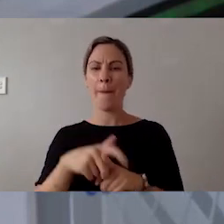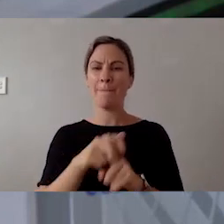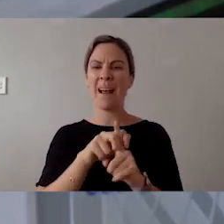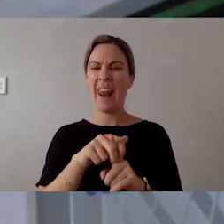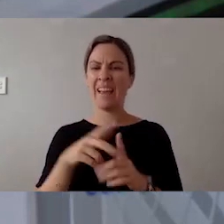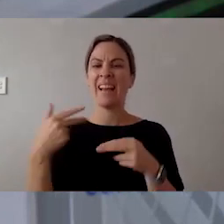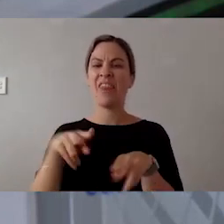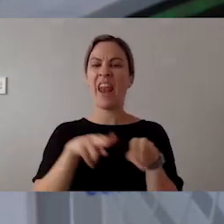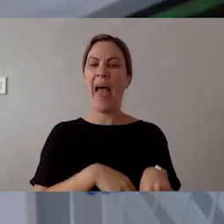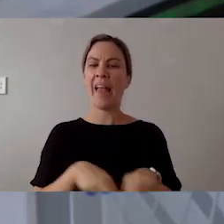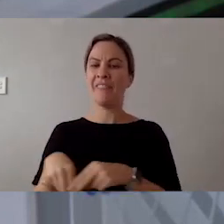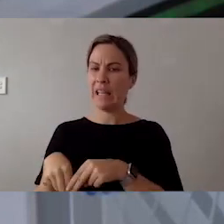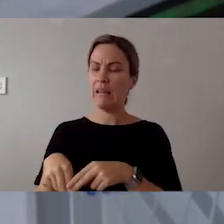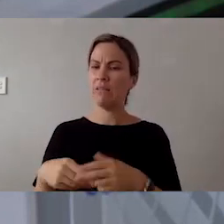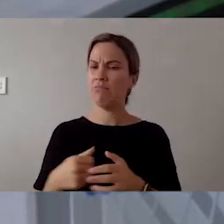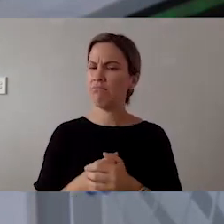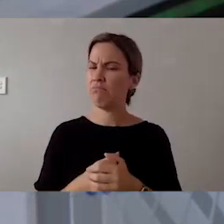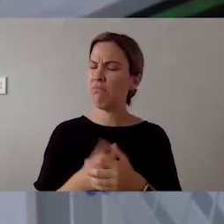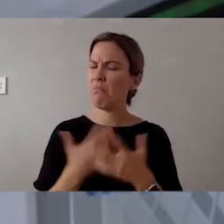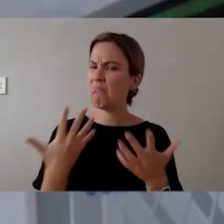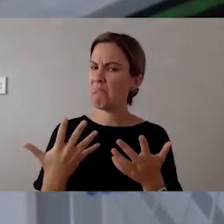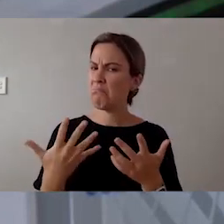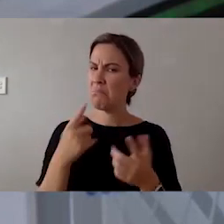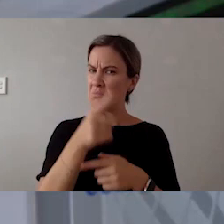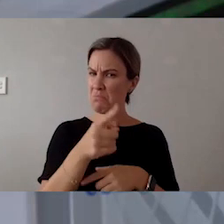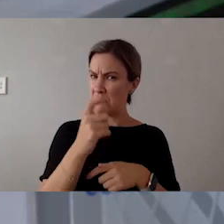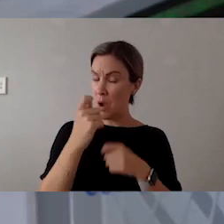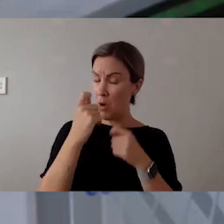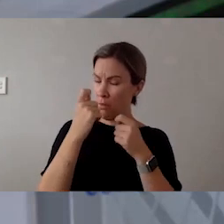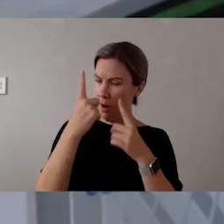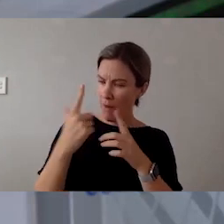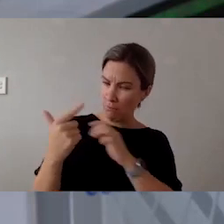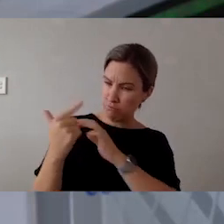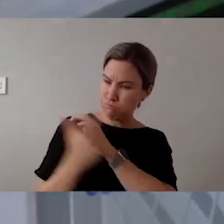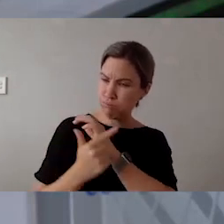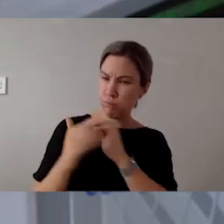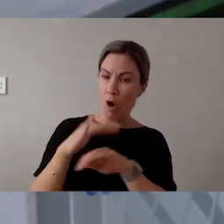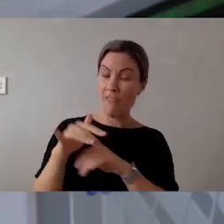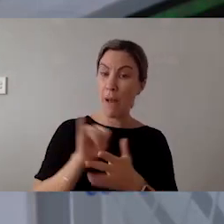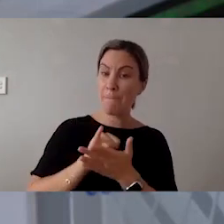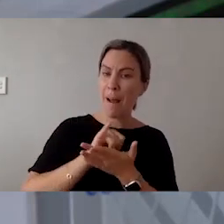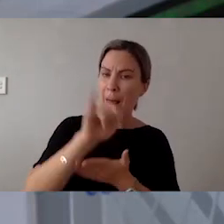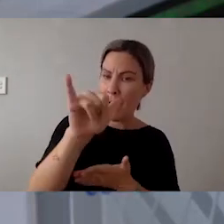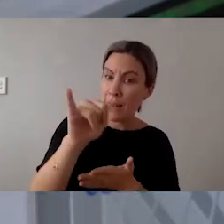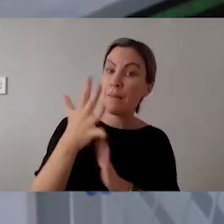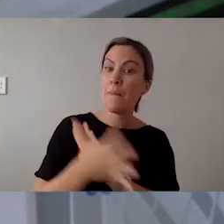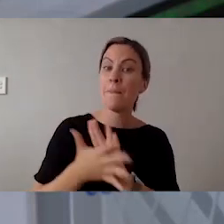that you were an airline mechanic in the navy." "Was it your deep understanding of planes that helped you turn this ship around?" Gordon